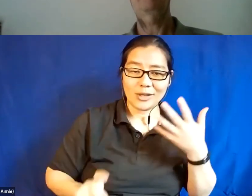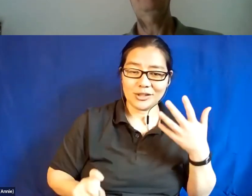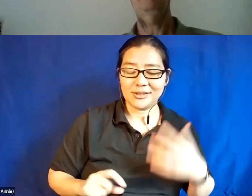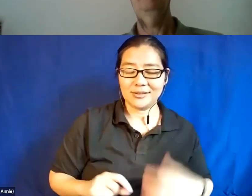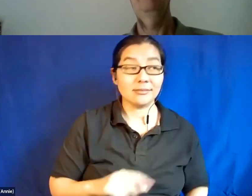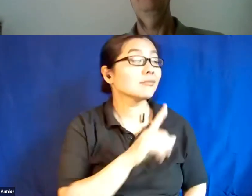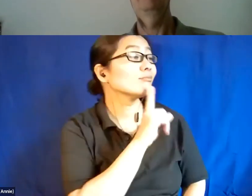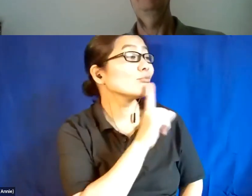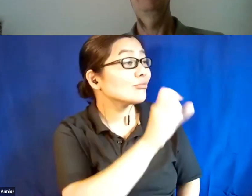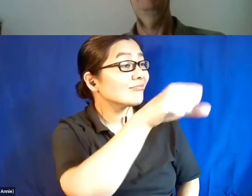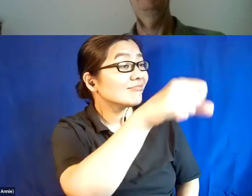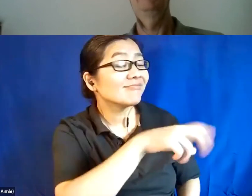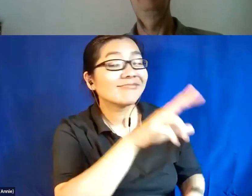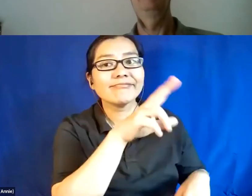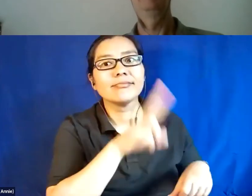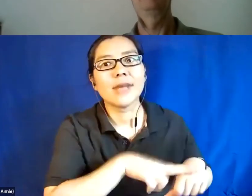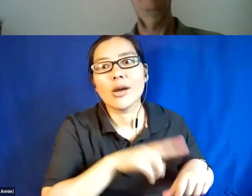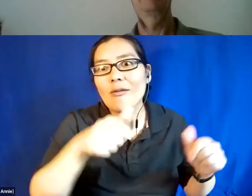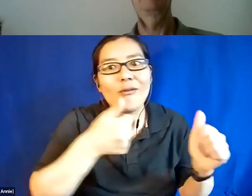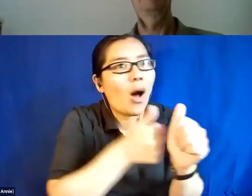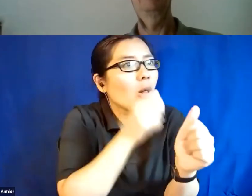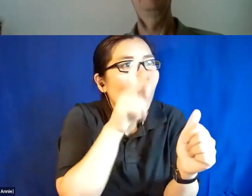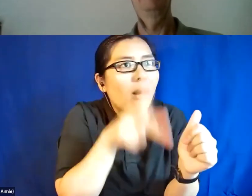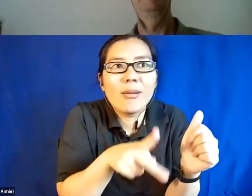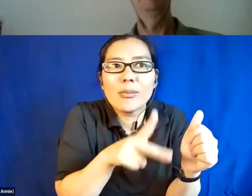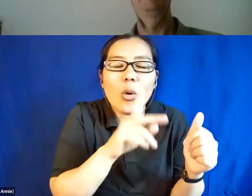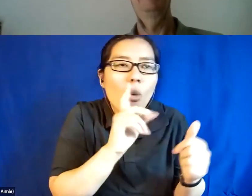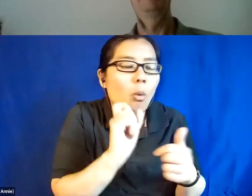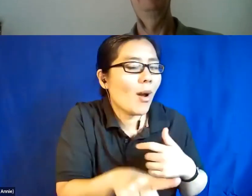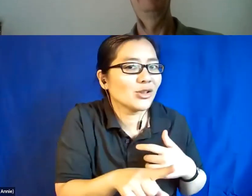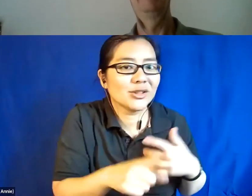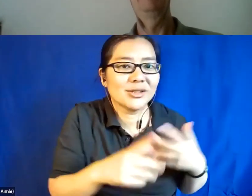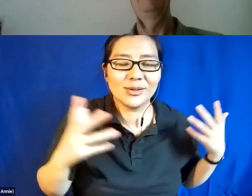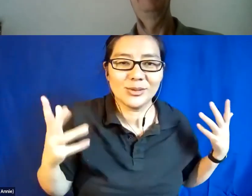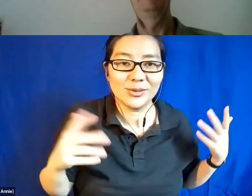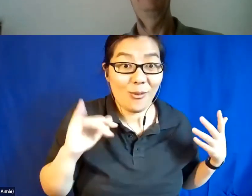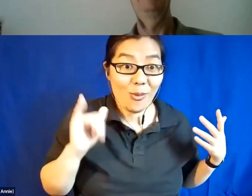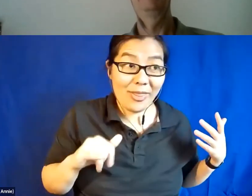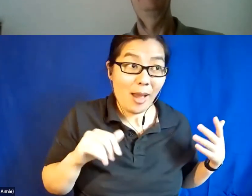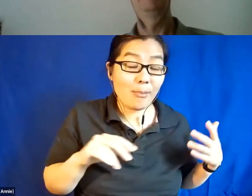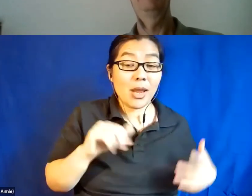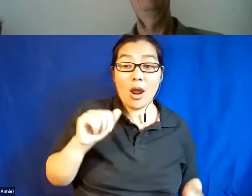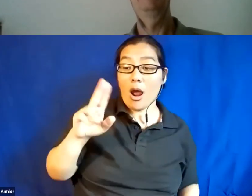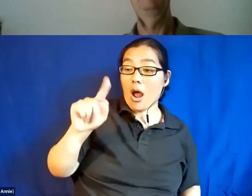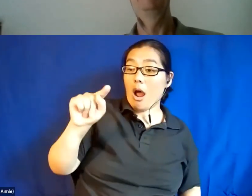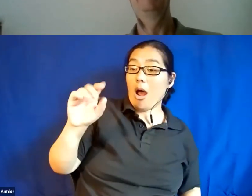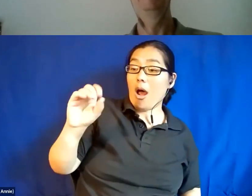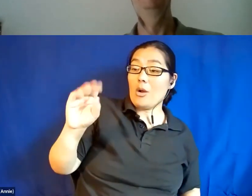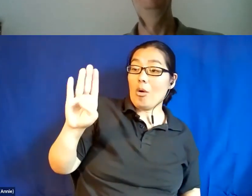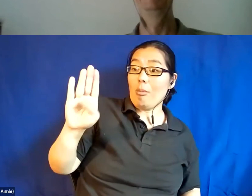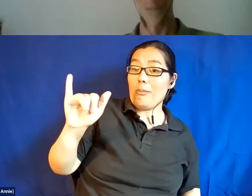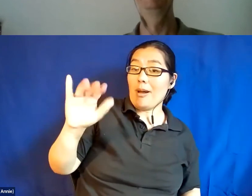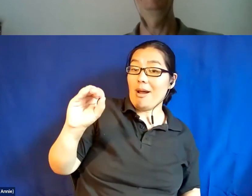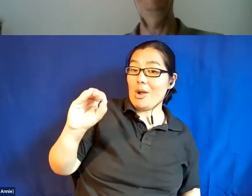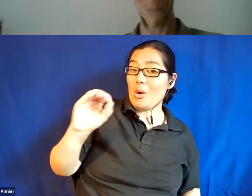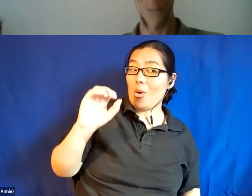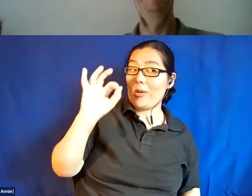Naturally the follow up question to Ed's question is would this be an autobiographical sort of pitch? Joshua Miele: I did mention it was